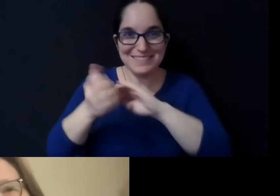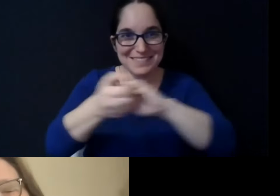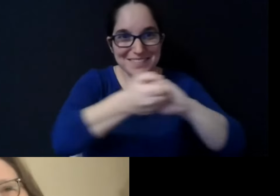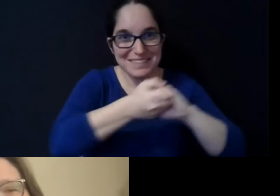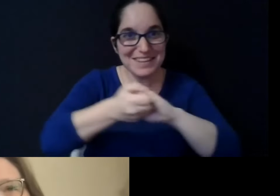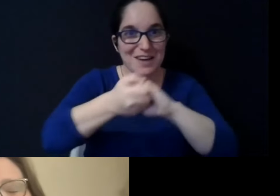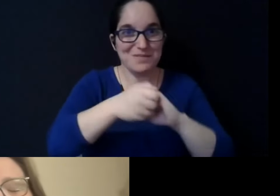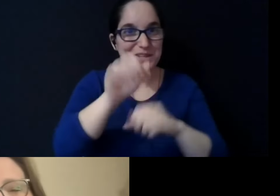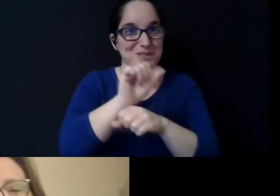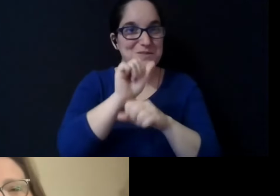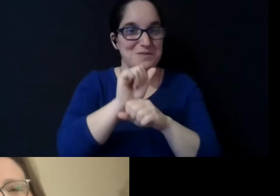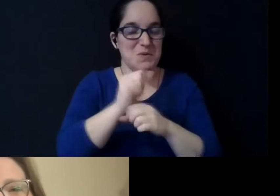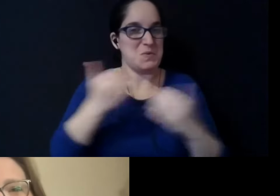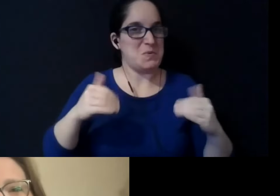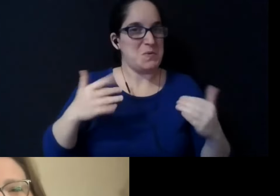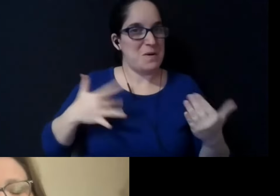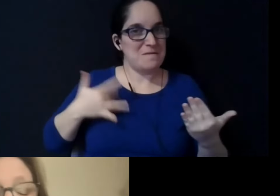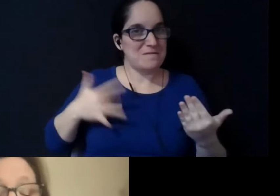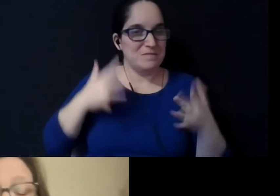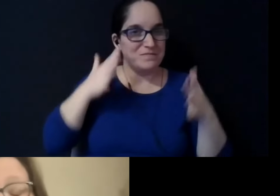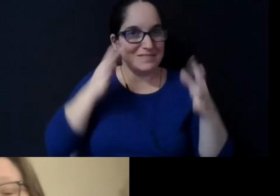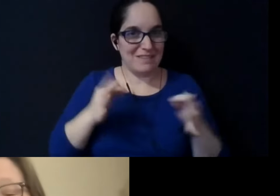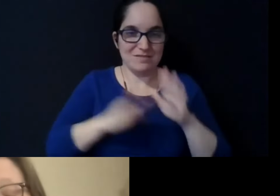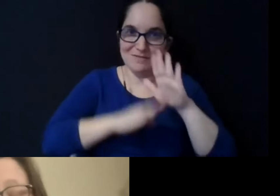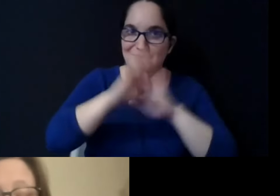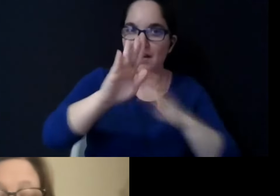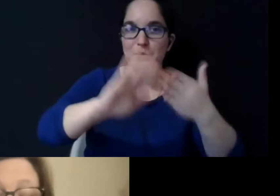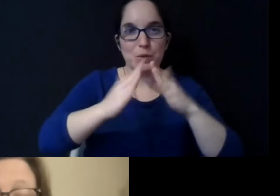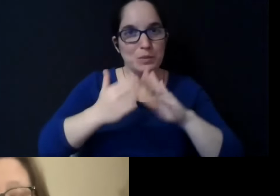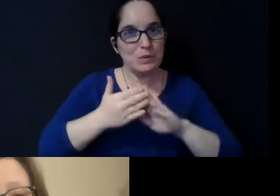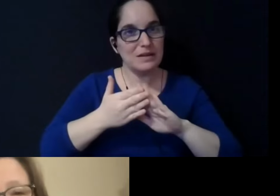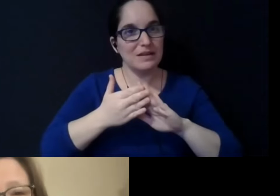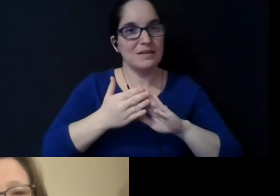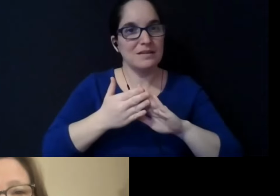I think, I just feel like it's a way to build community. I always or almost always participate